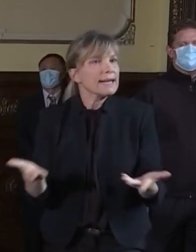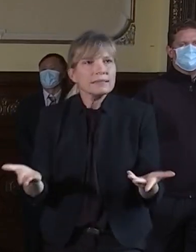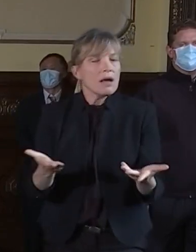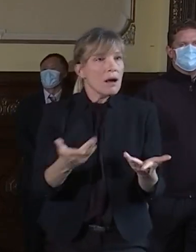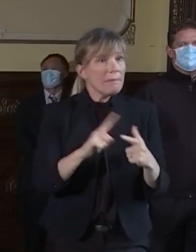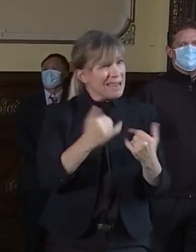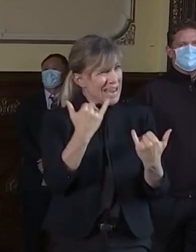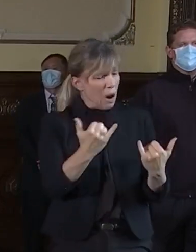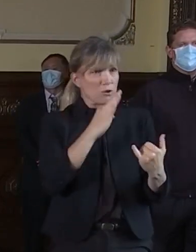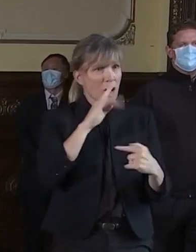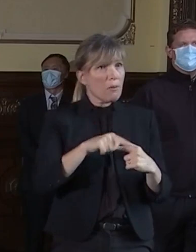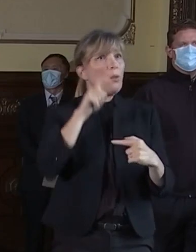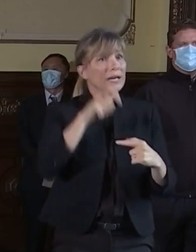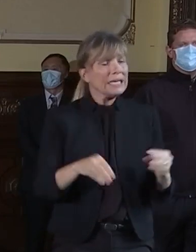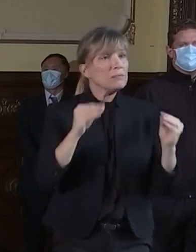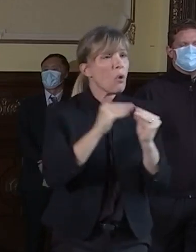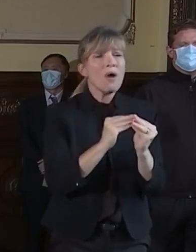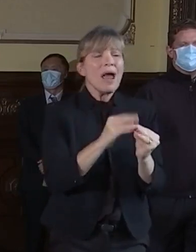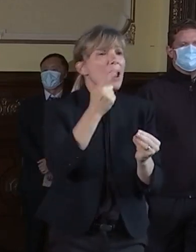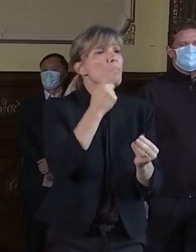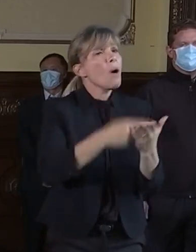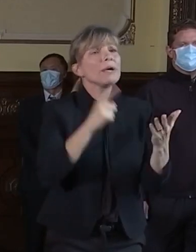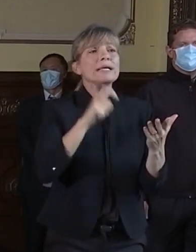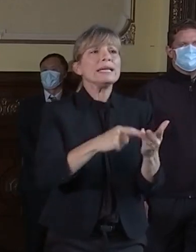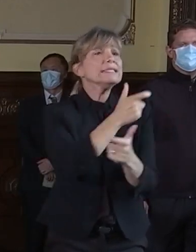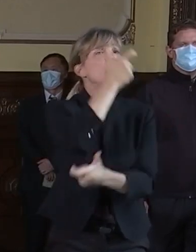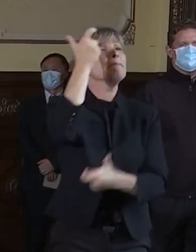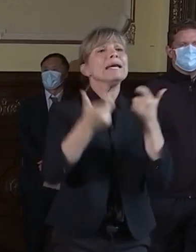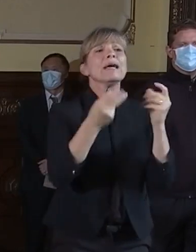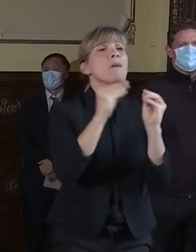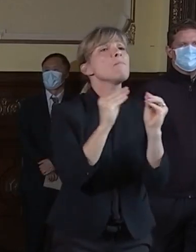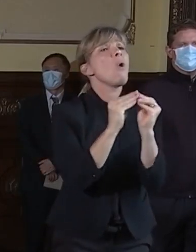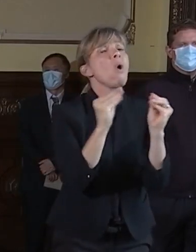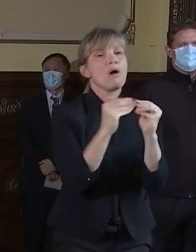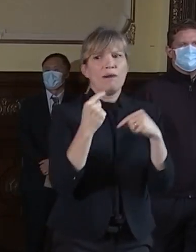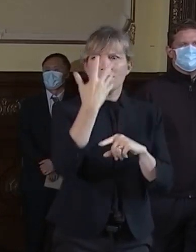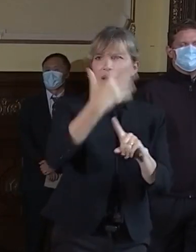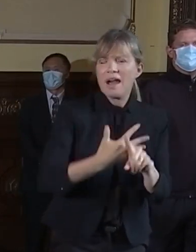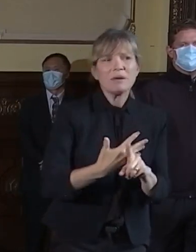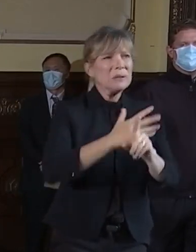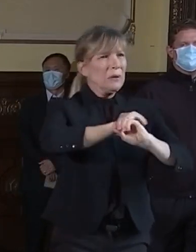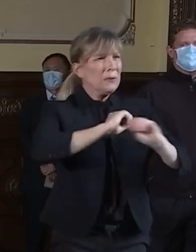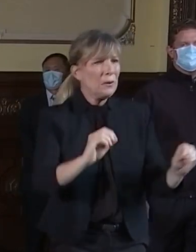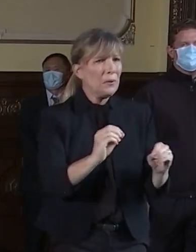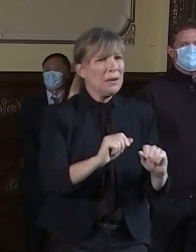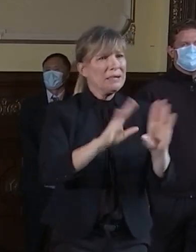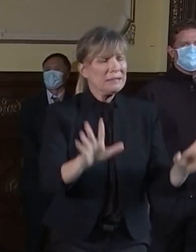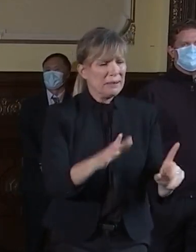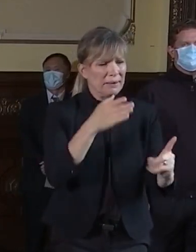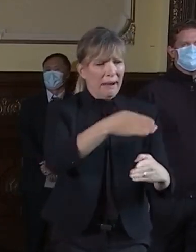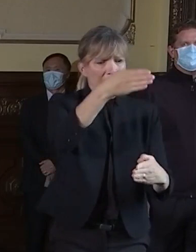CONTINUING TO DO MORE WITH LESS. BUT THAT MORE IN THESE TIMES IS